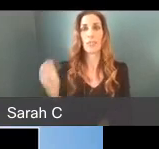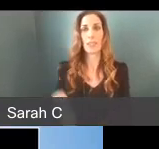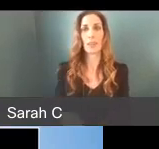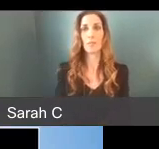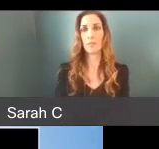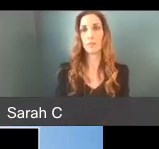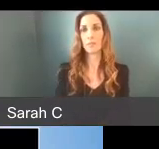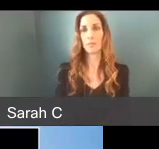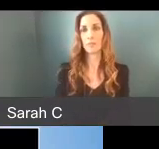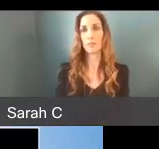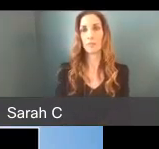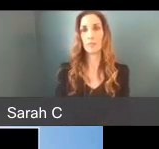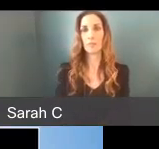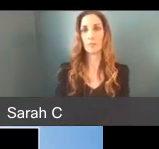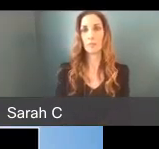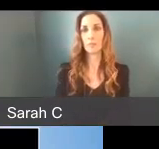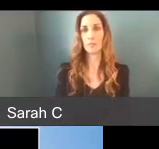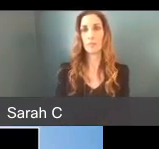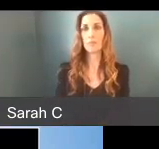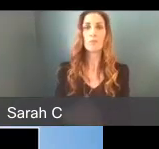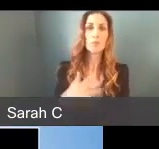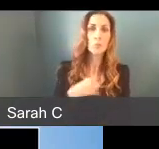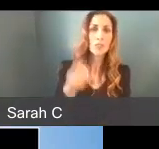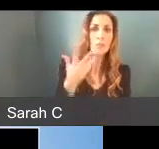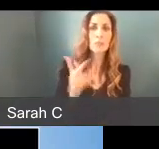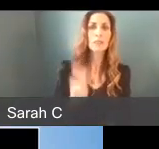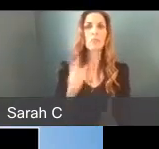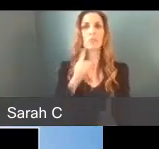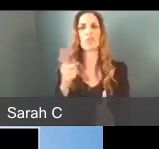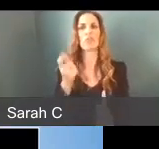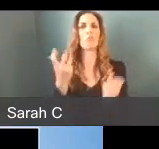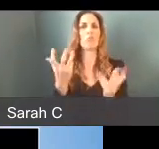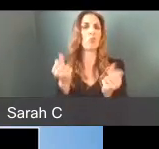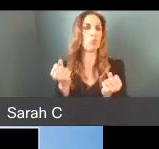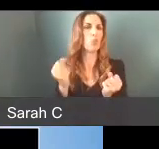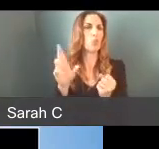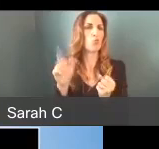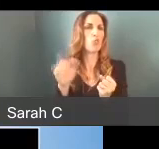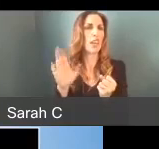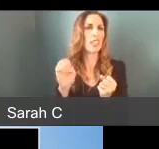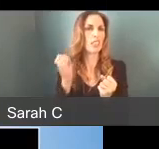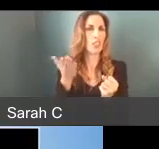you can see the white and then the other or multiple races. Now we continue to have one